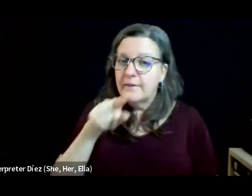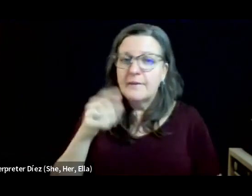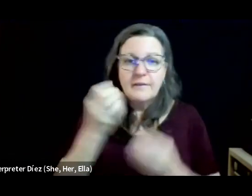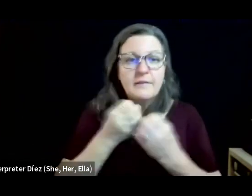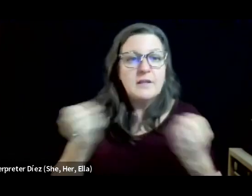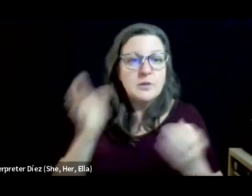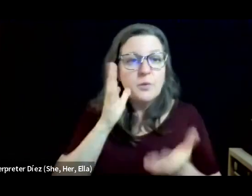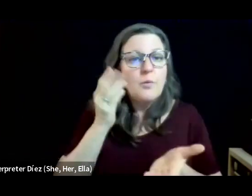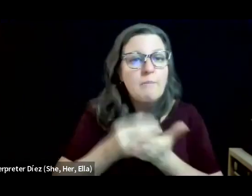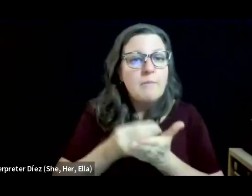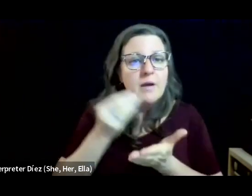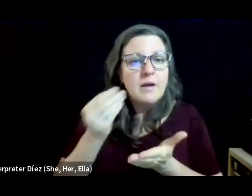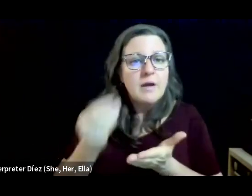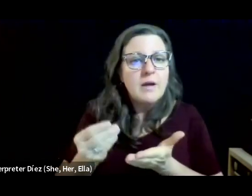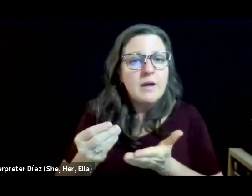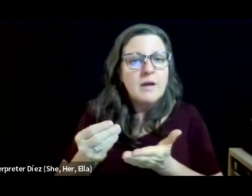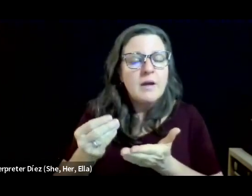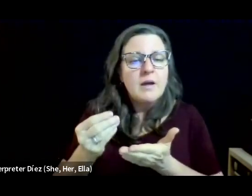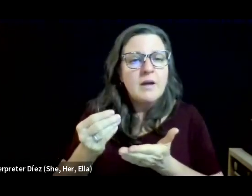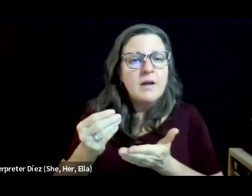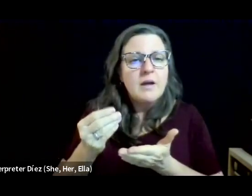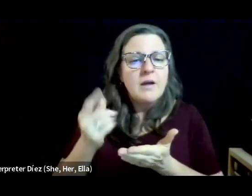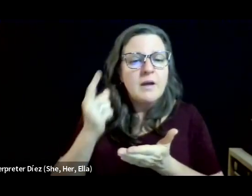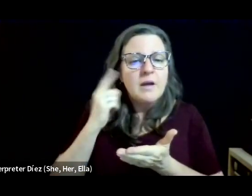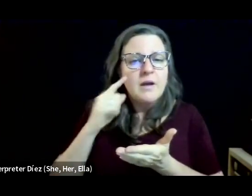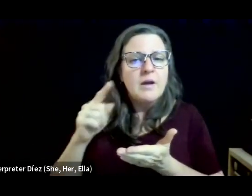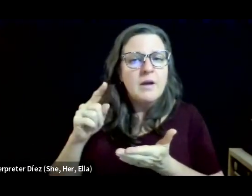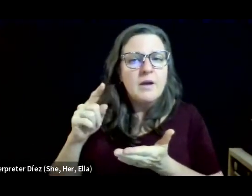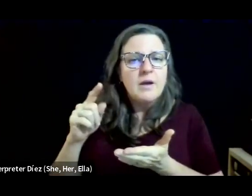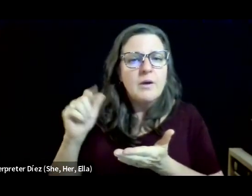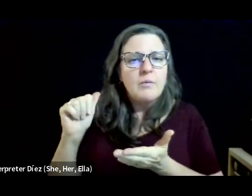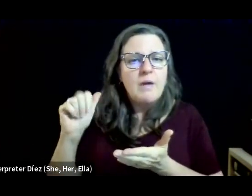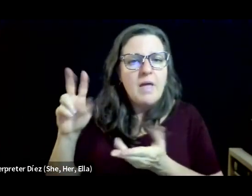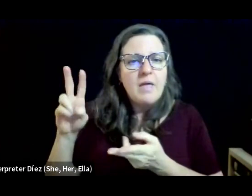Measure AV and COVID Funds, is that correct?